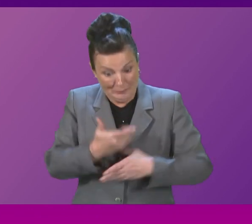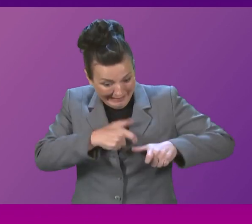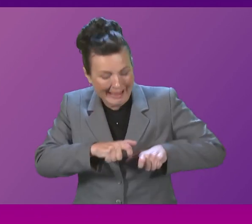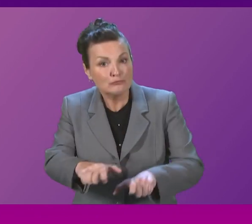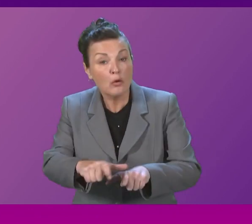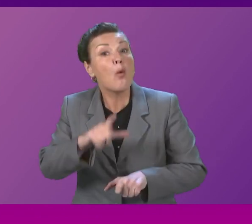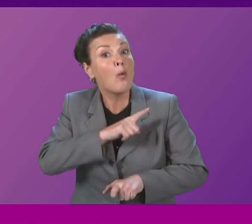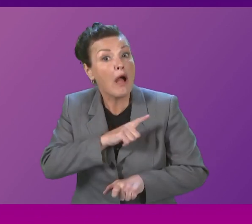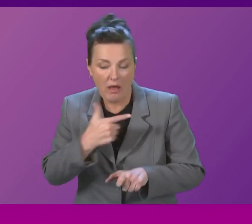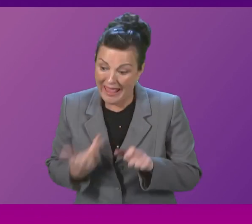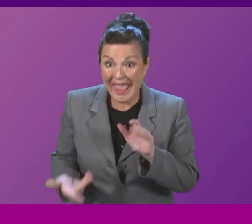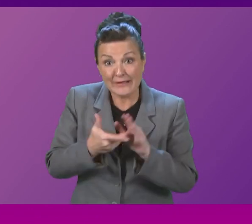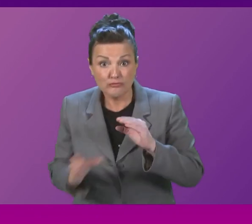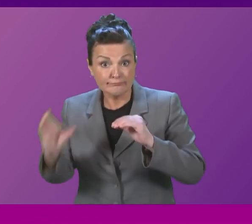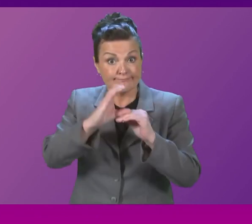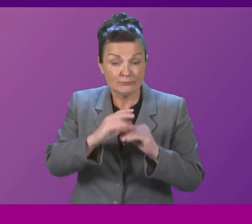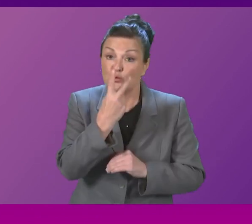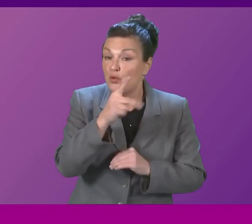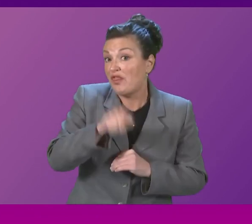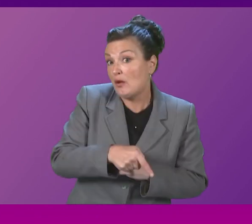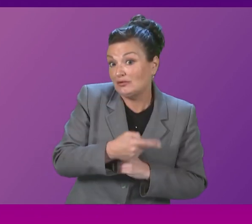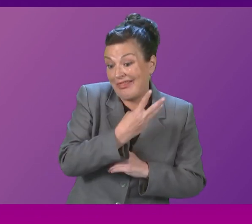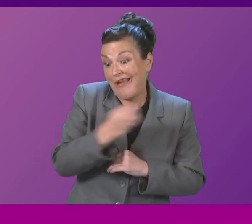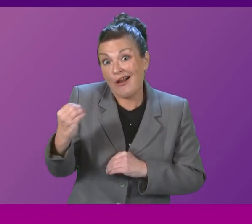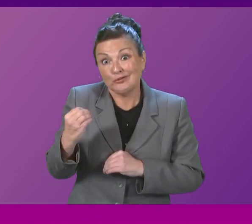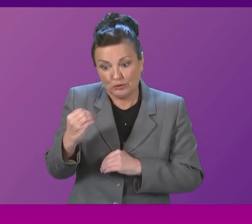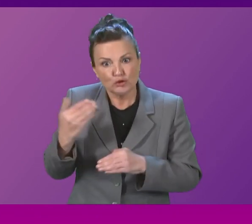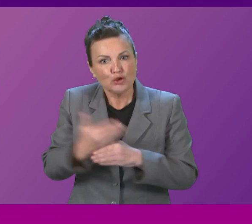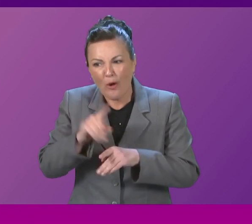further 2,300 jobs in the wider supply chain.